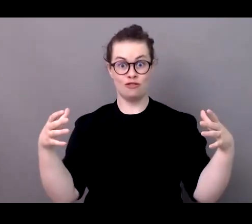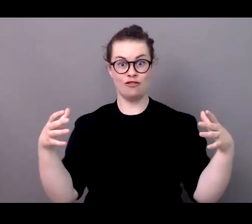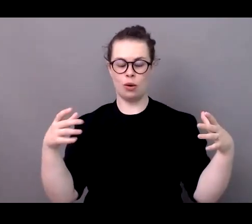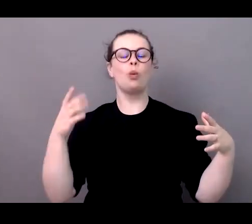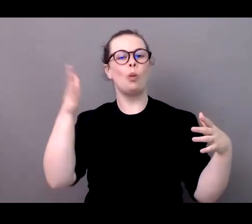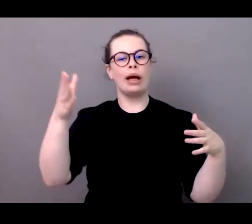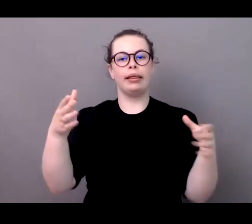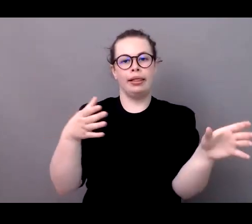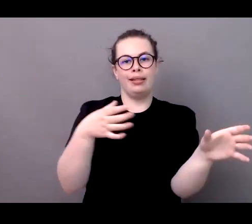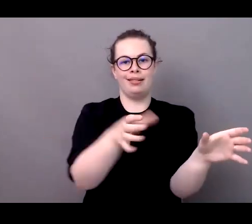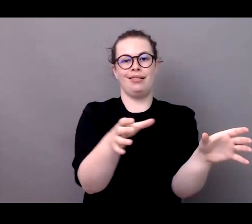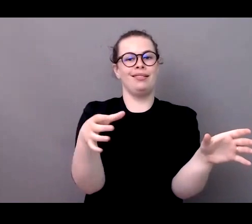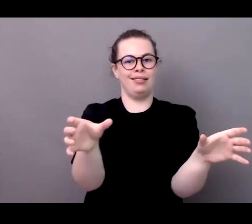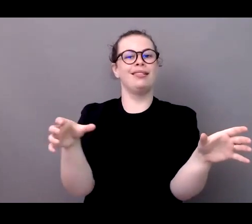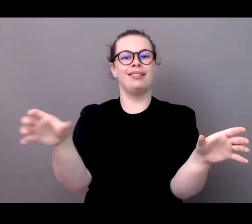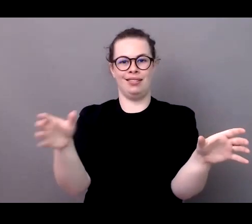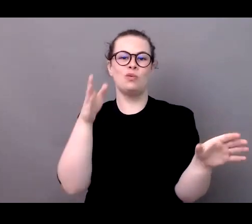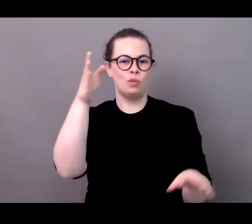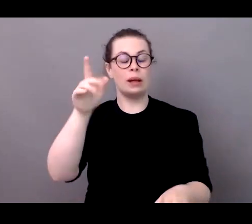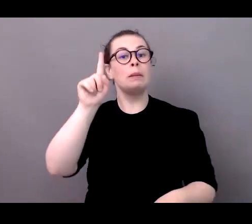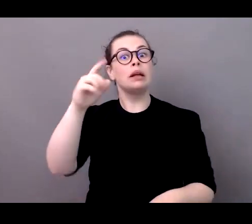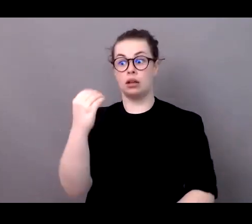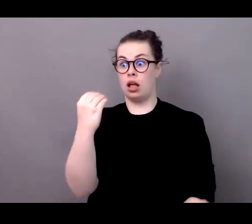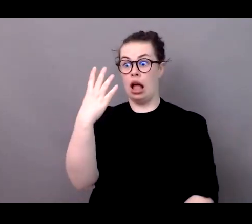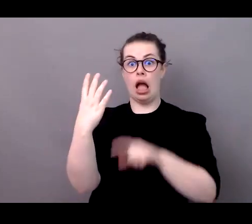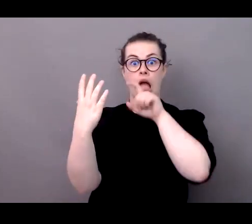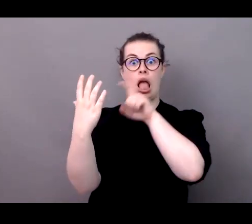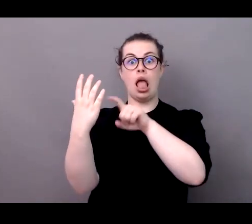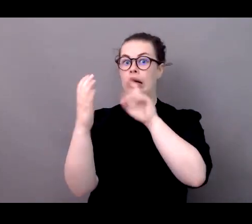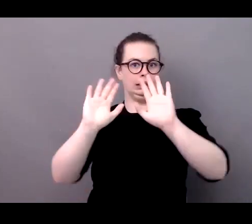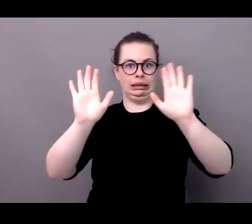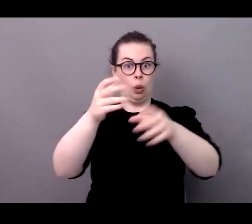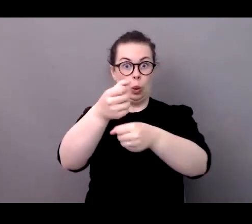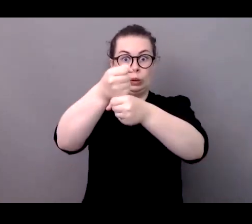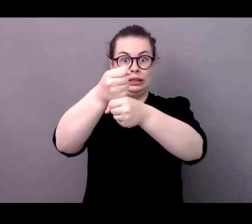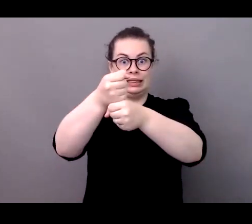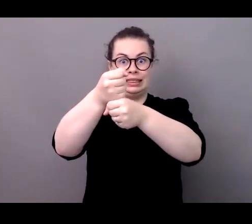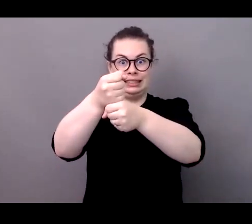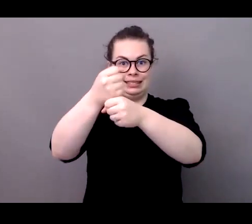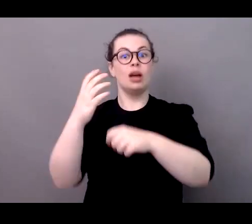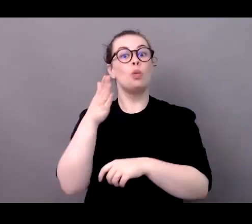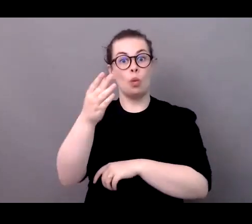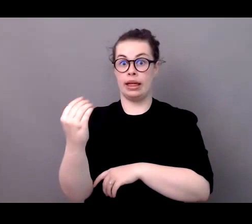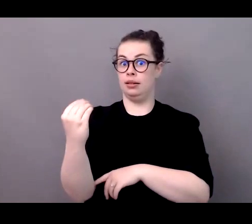been assigned to a breakout group. Don't click on it until we tell you we're go to enter the